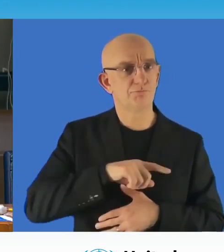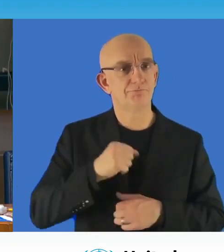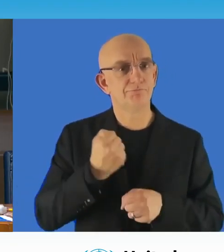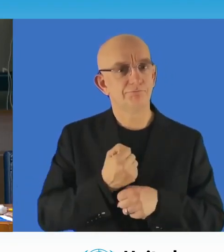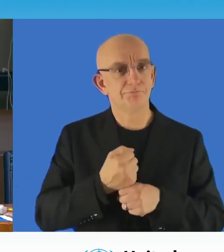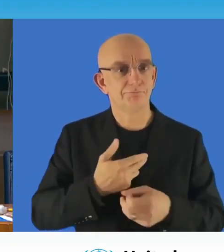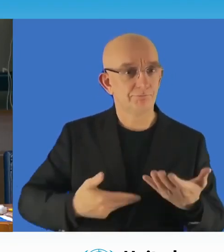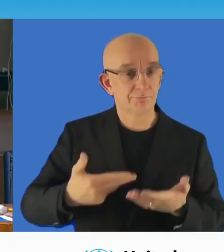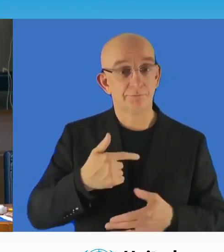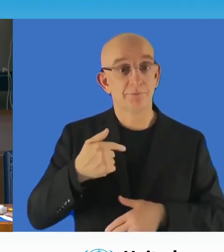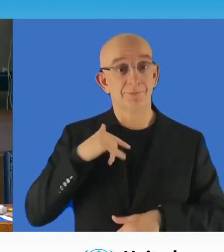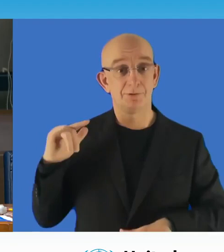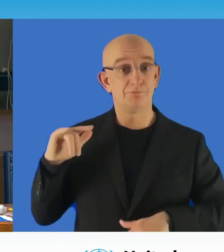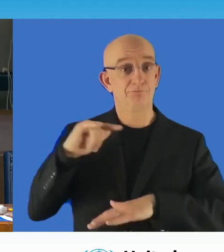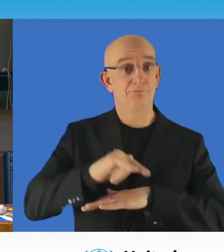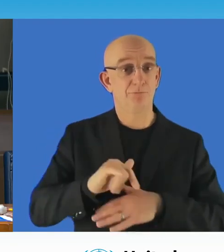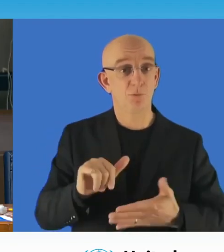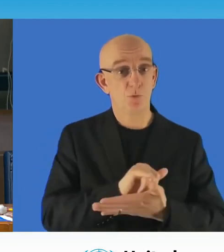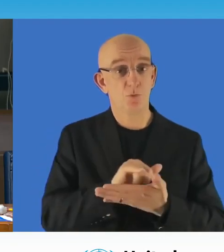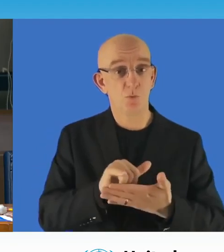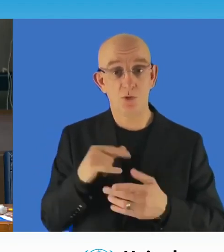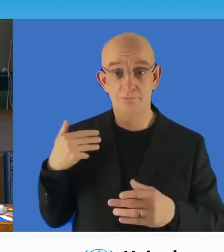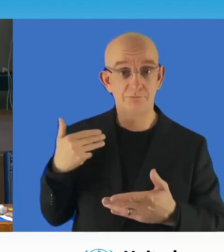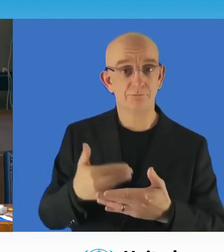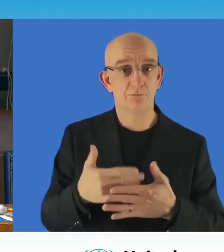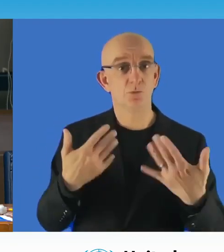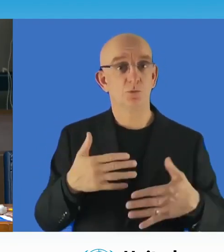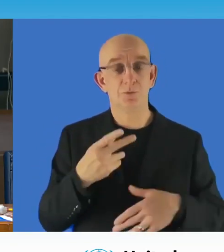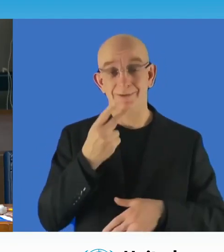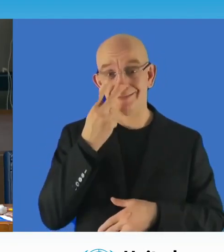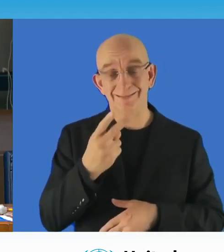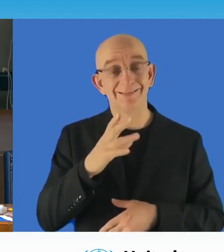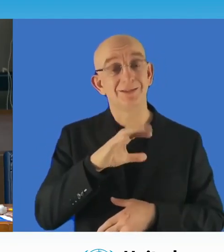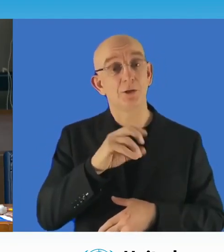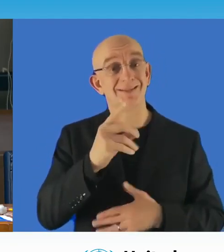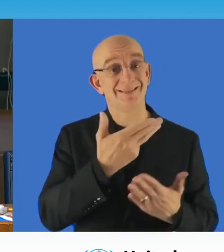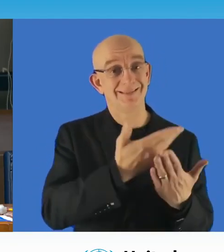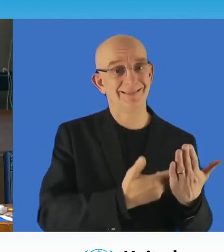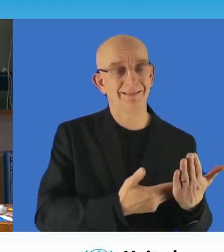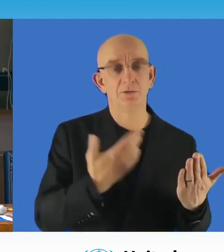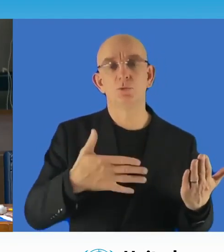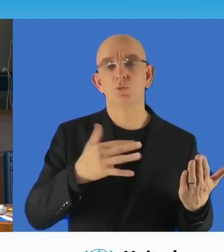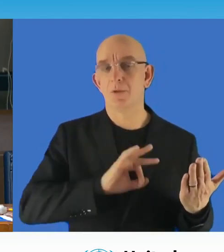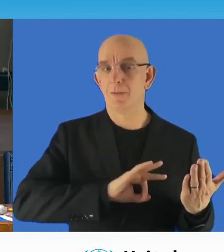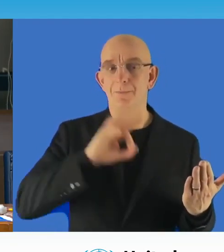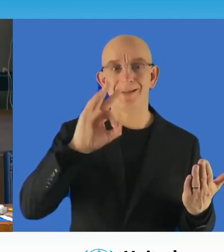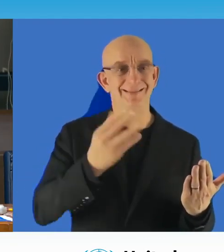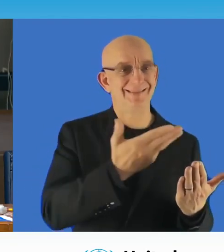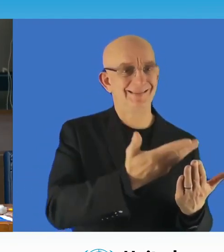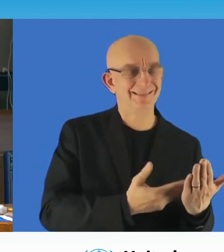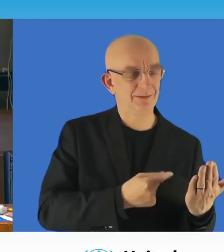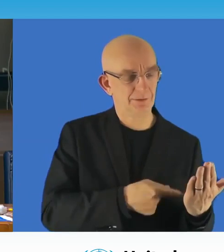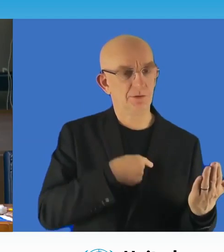the best and the most inspiring event for me I've never seen as much as many as I mean this